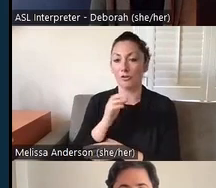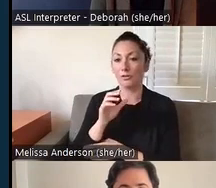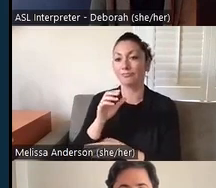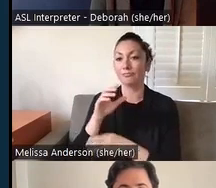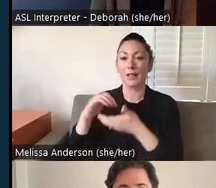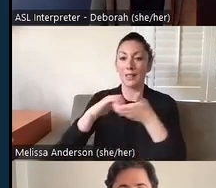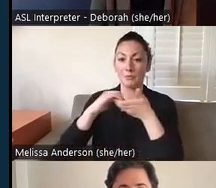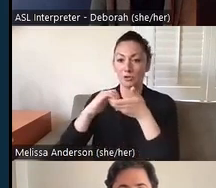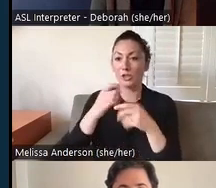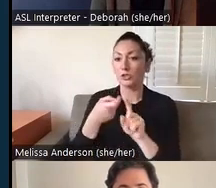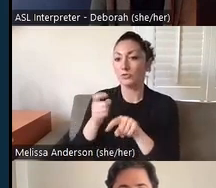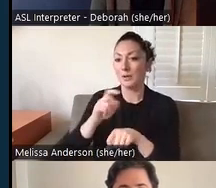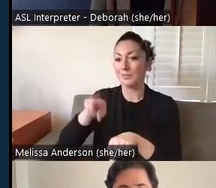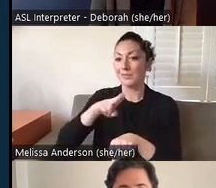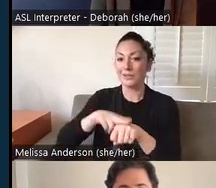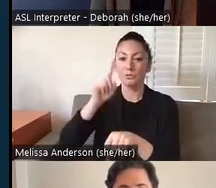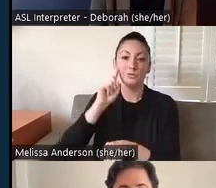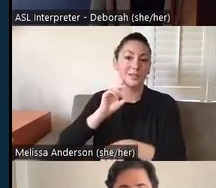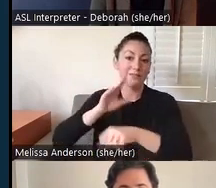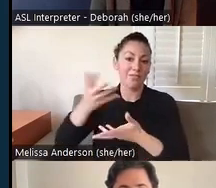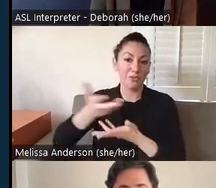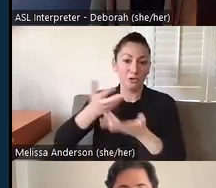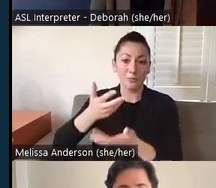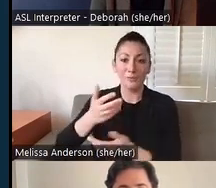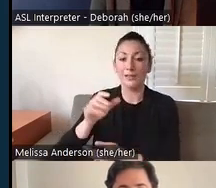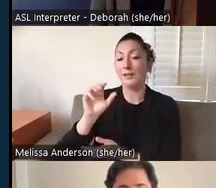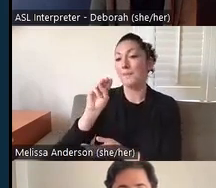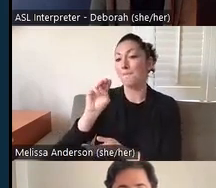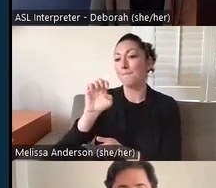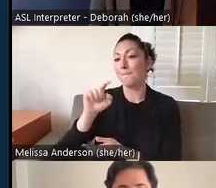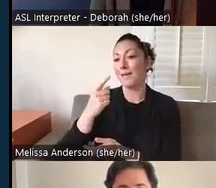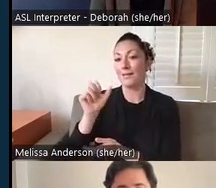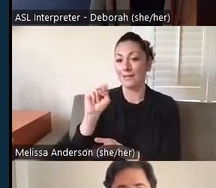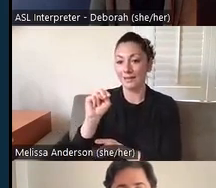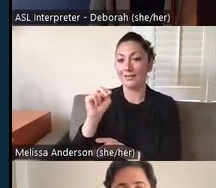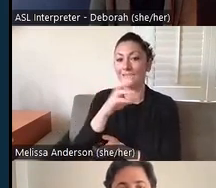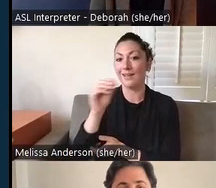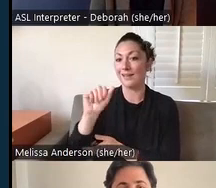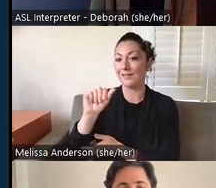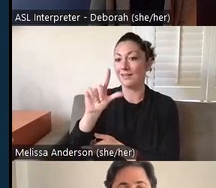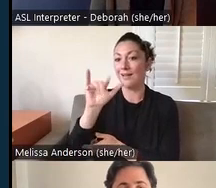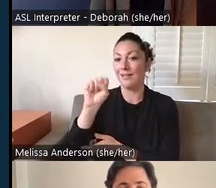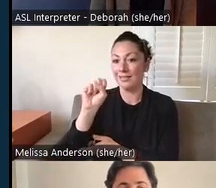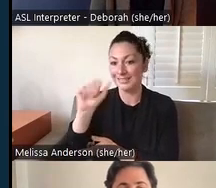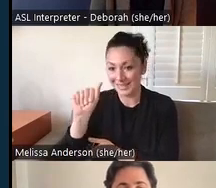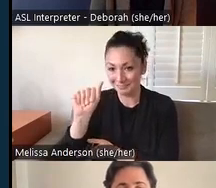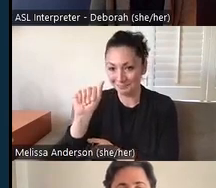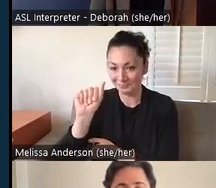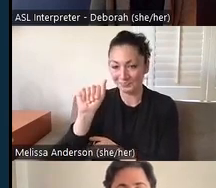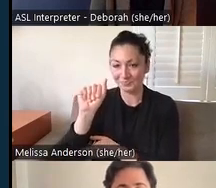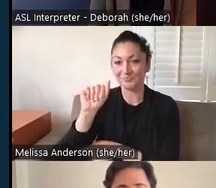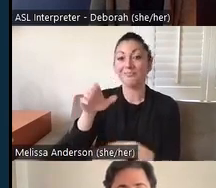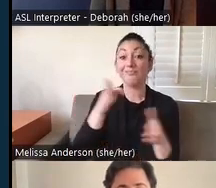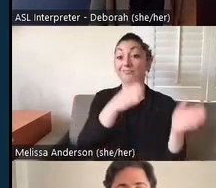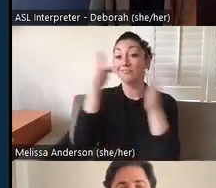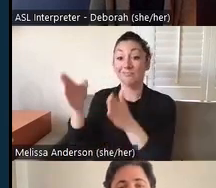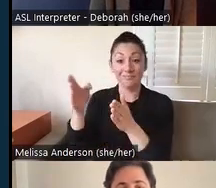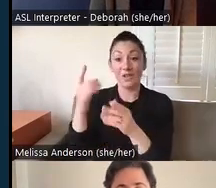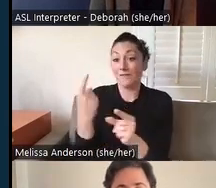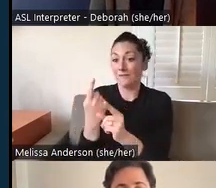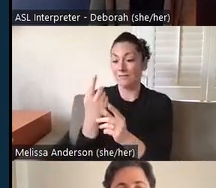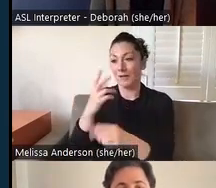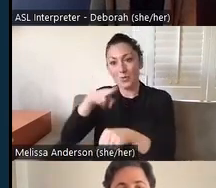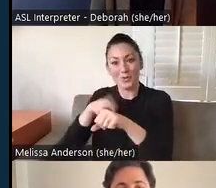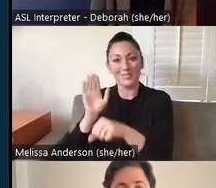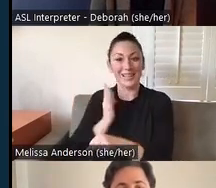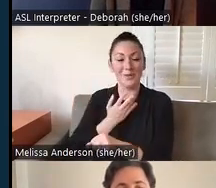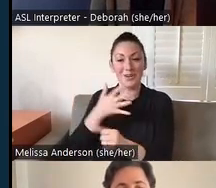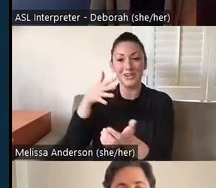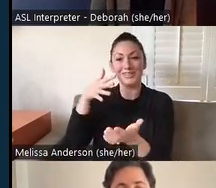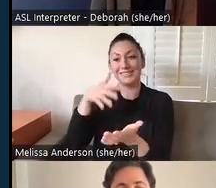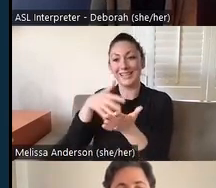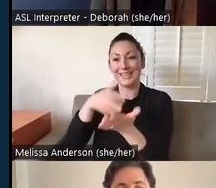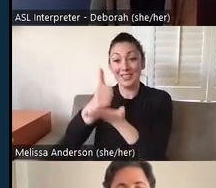Next we have our collaborators from National Deaf Therapy, Megan and Alissa,